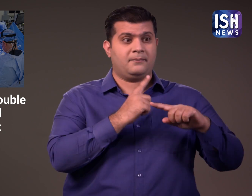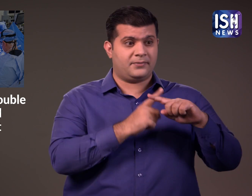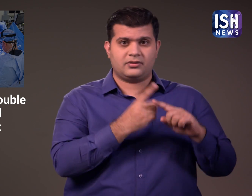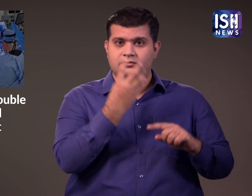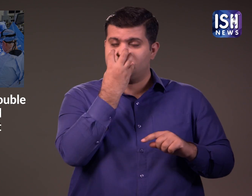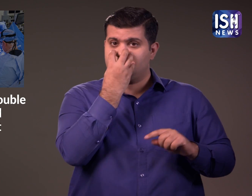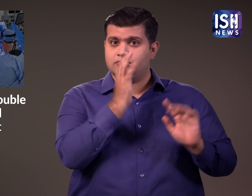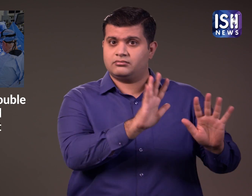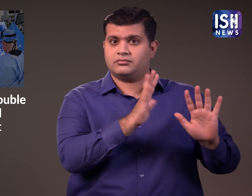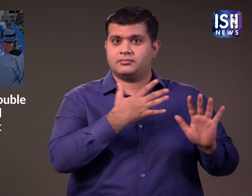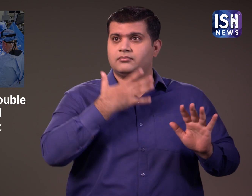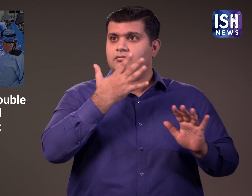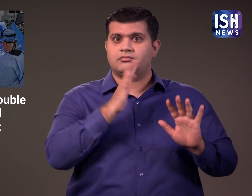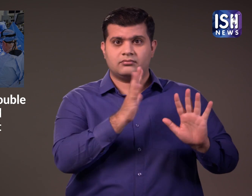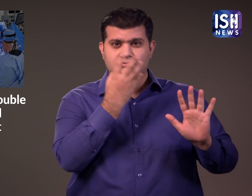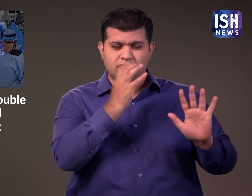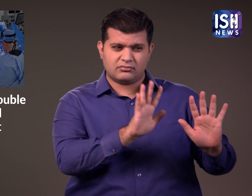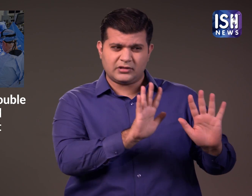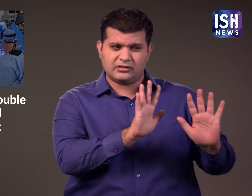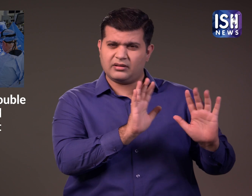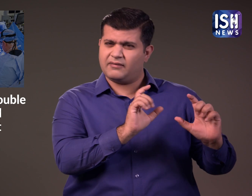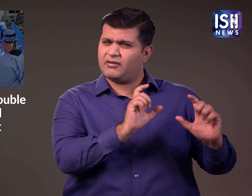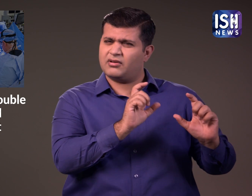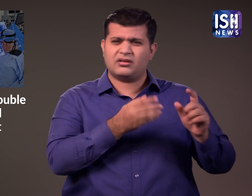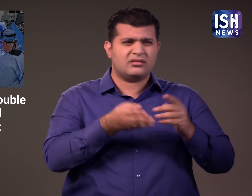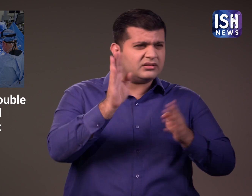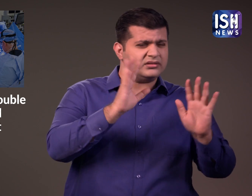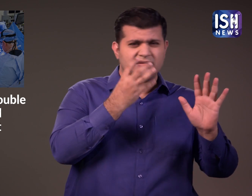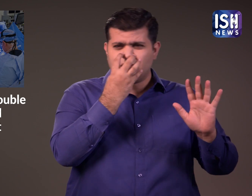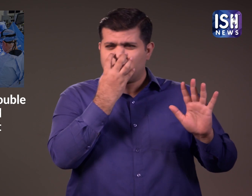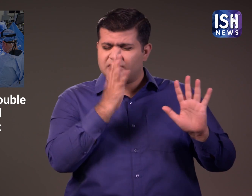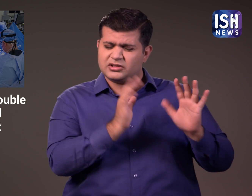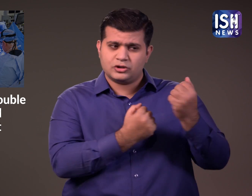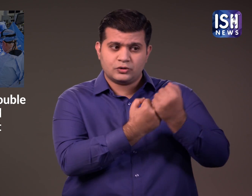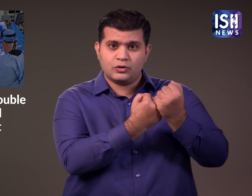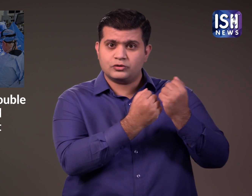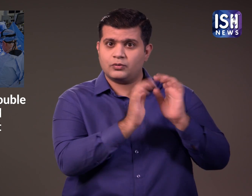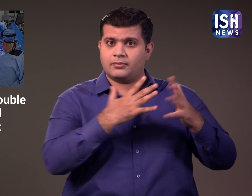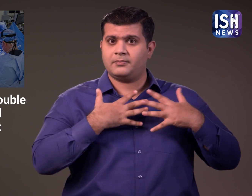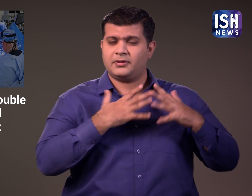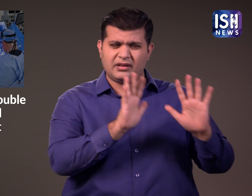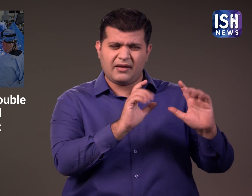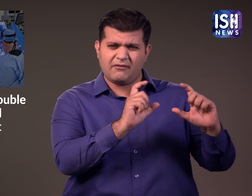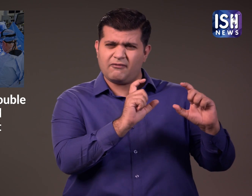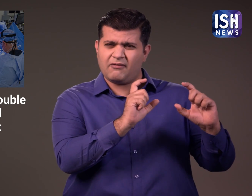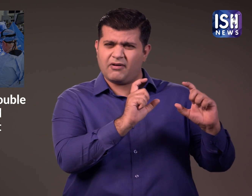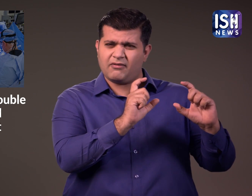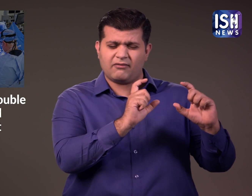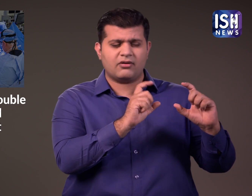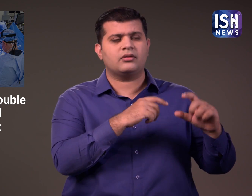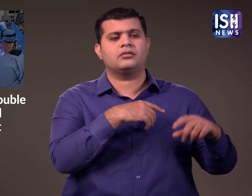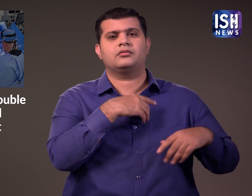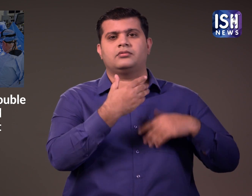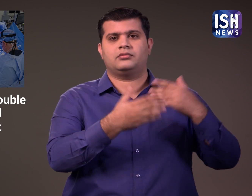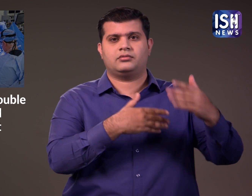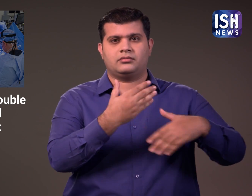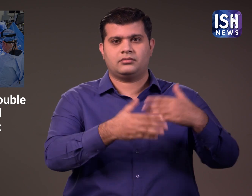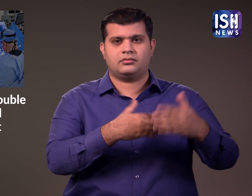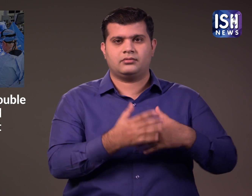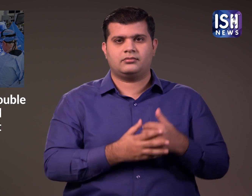He had to wear oxygen masks to support his breathing and he had to take a lot of care.